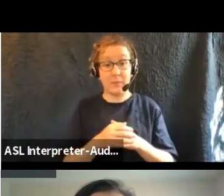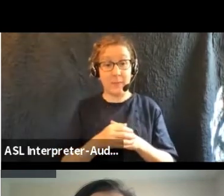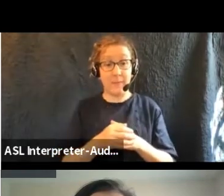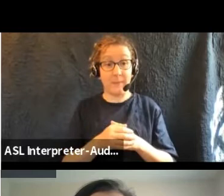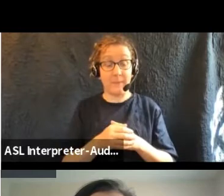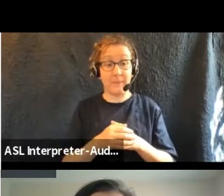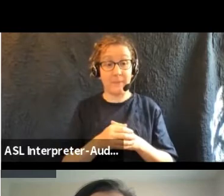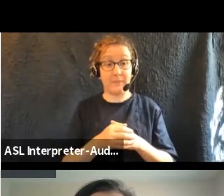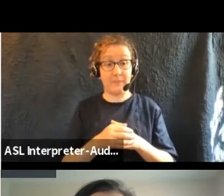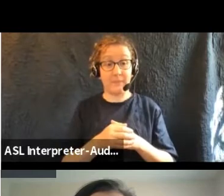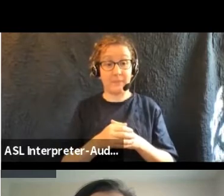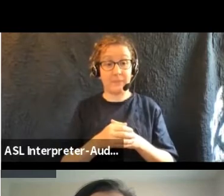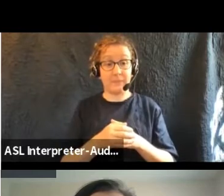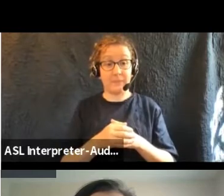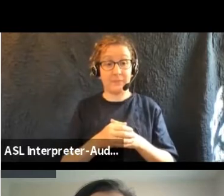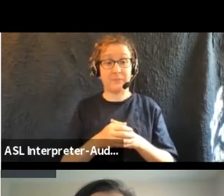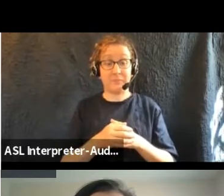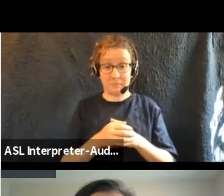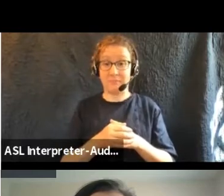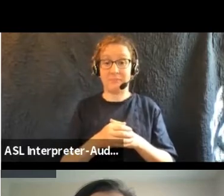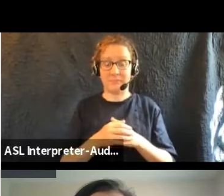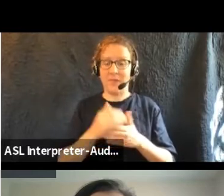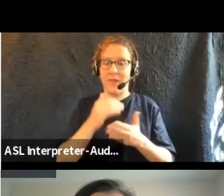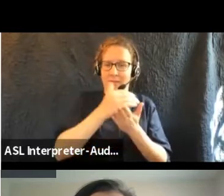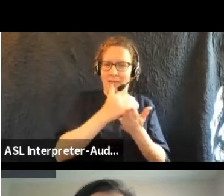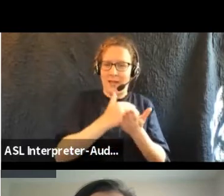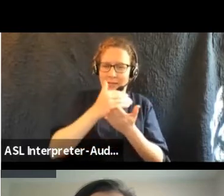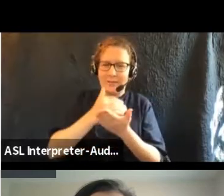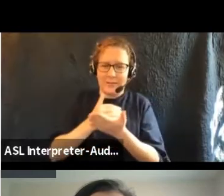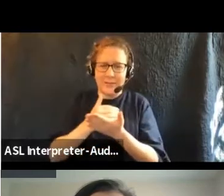Yeah, so lessons learned and take aways.